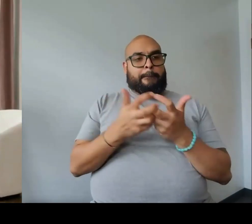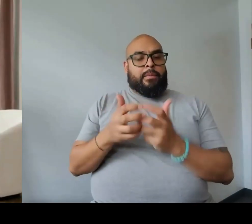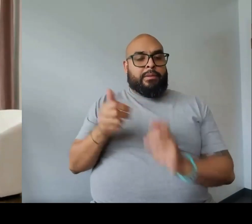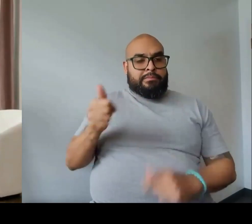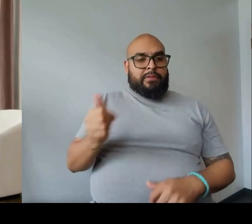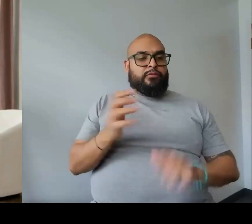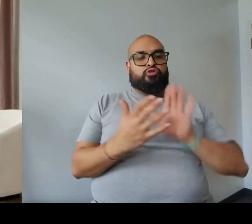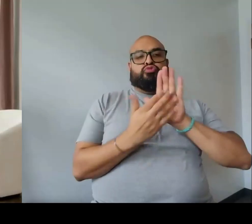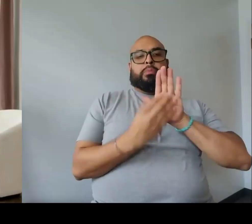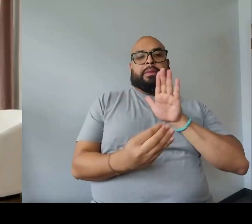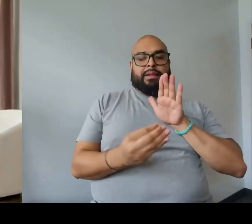heard auditorily.